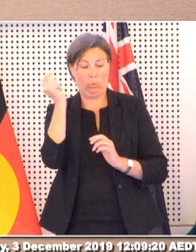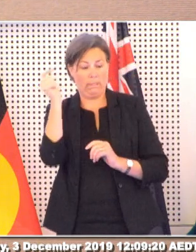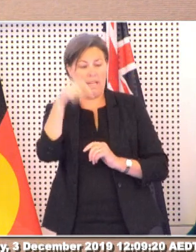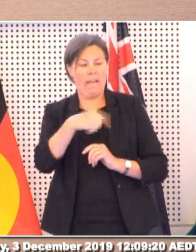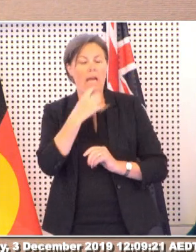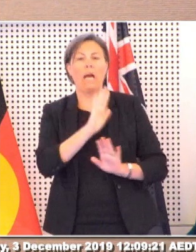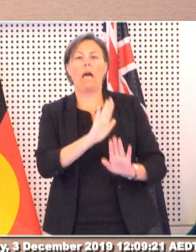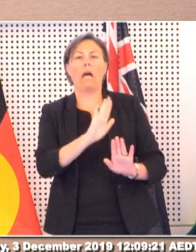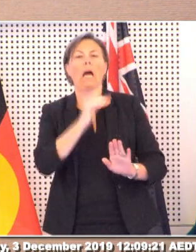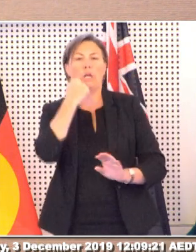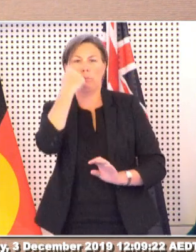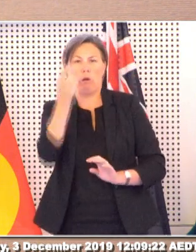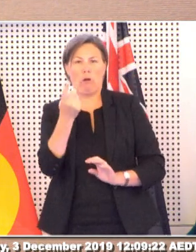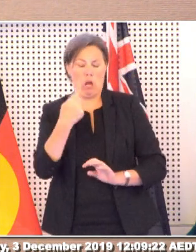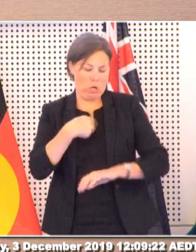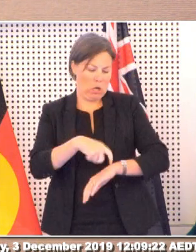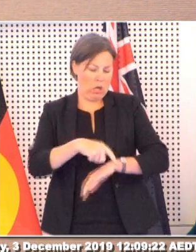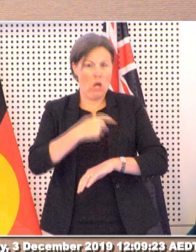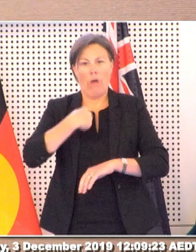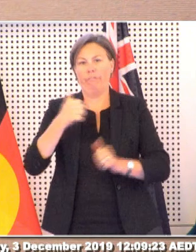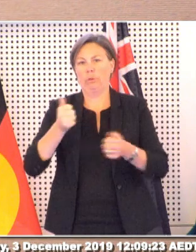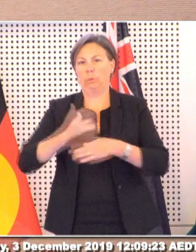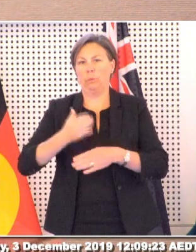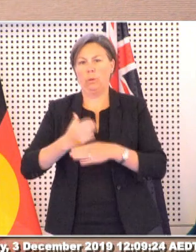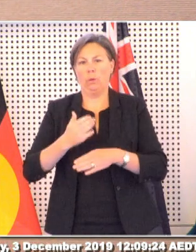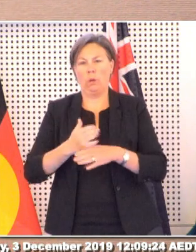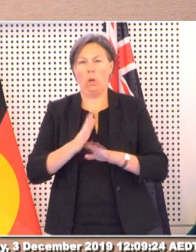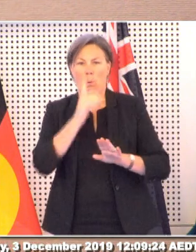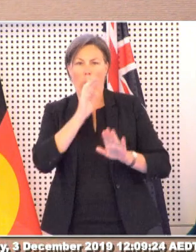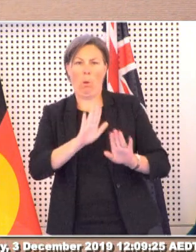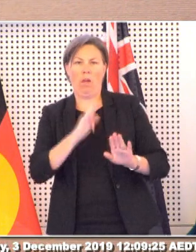they’d knocked off for the day. So the sort of disregard of care.